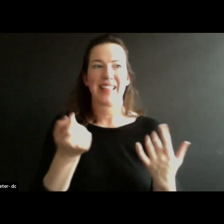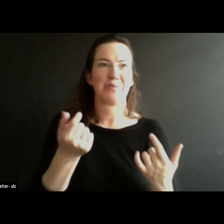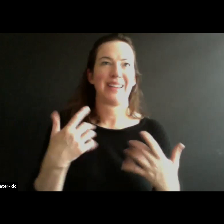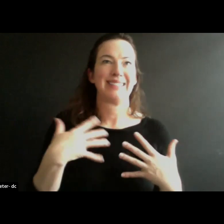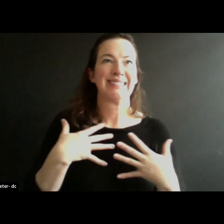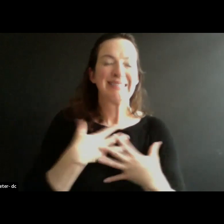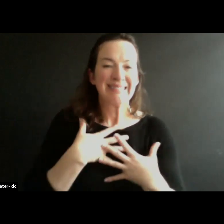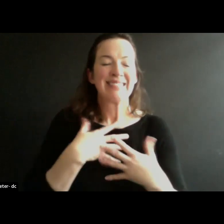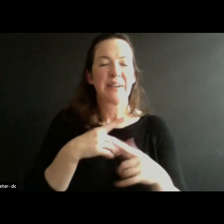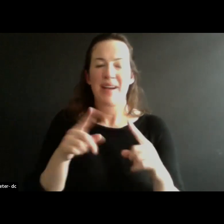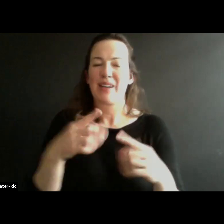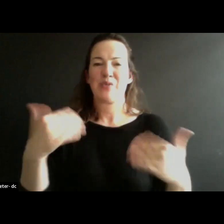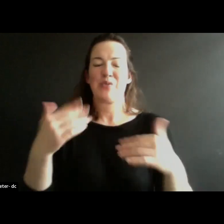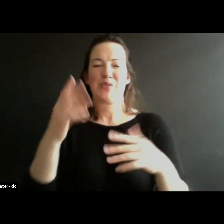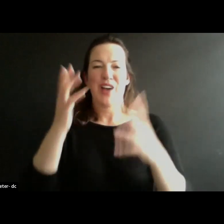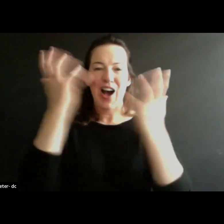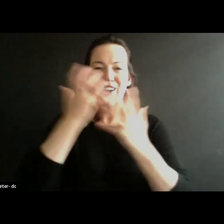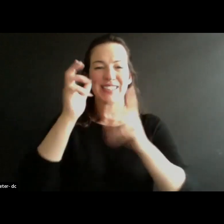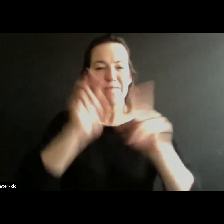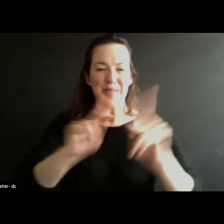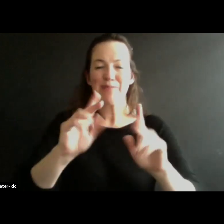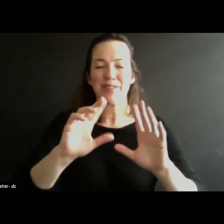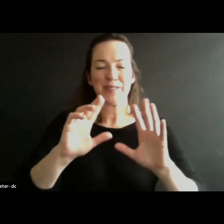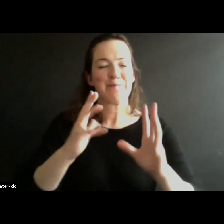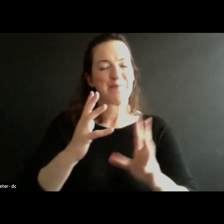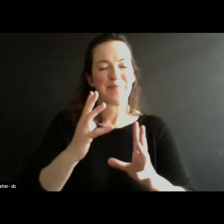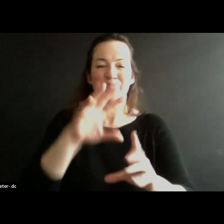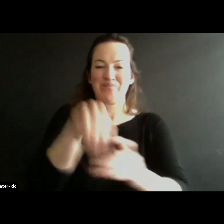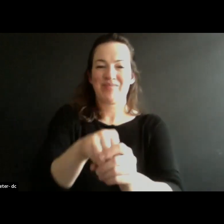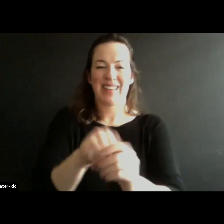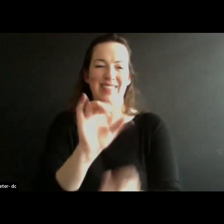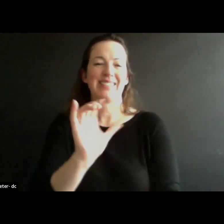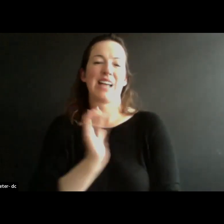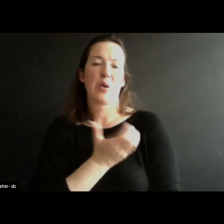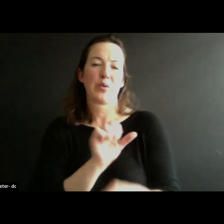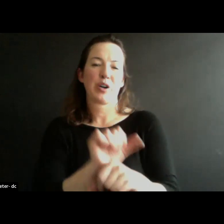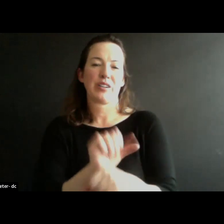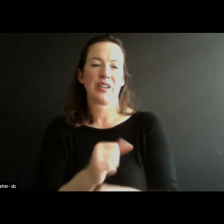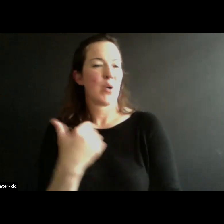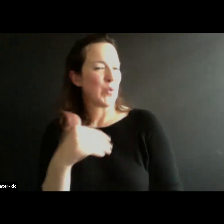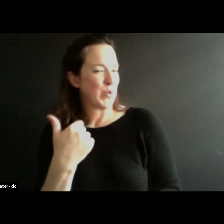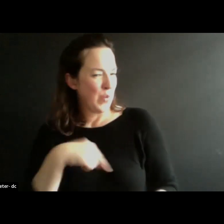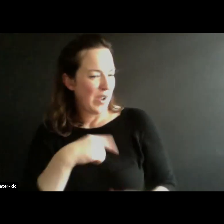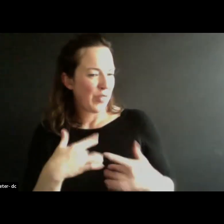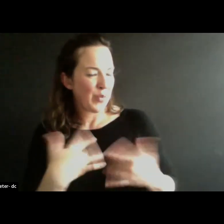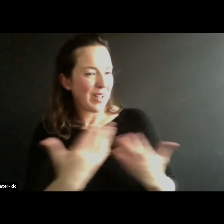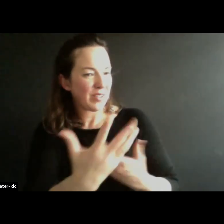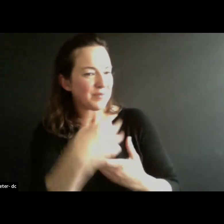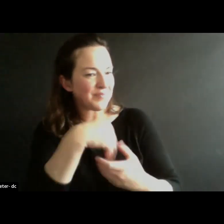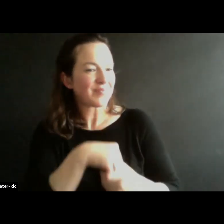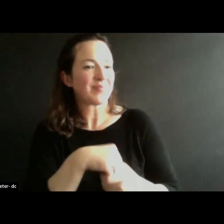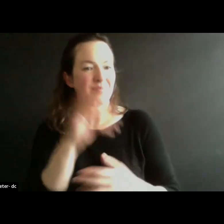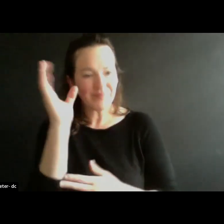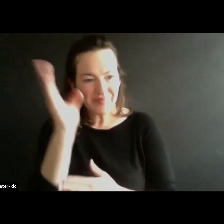it. That's our work. Well, we are thrilled to have you share the work that you're doing,